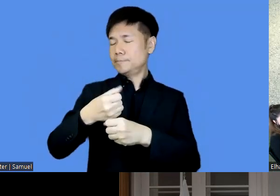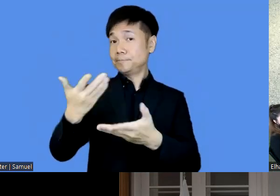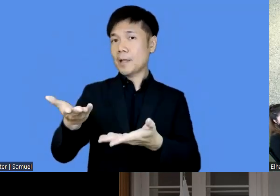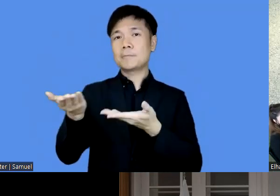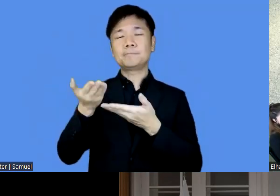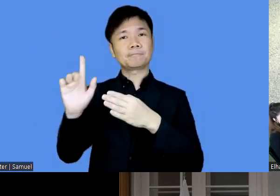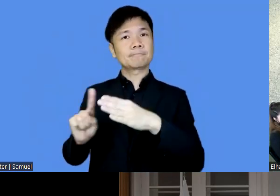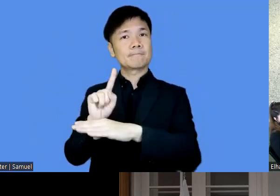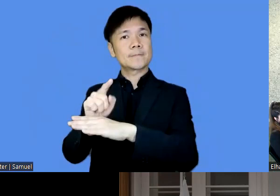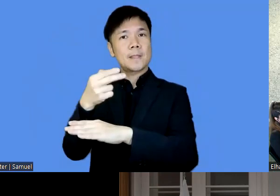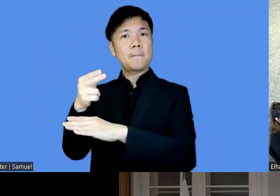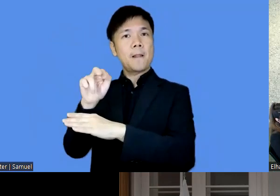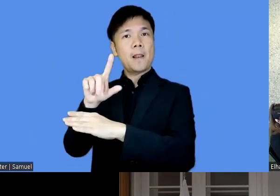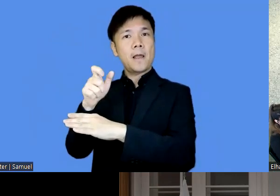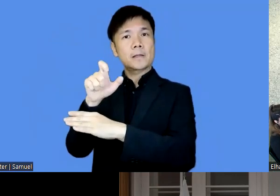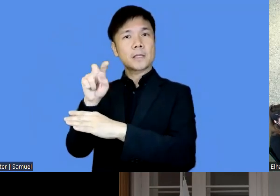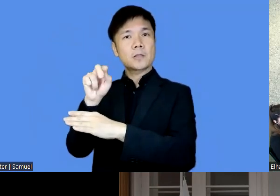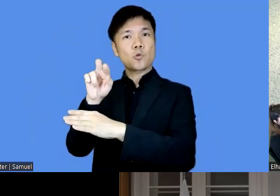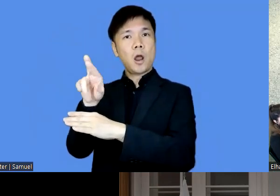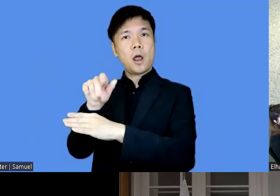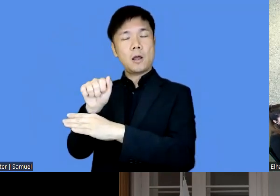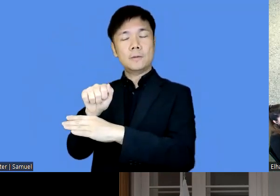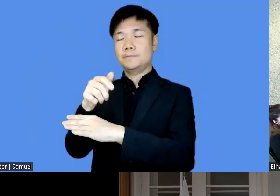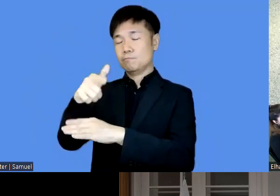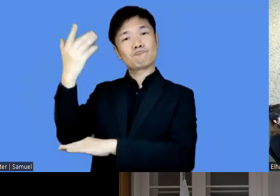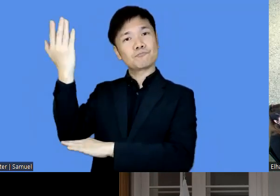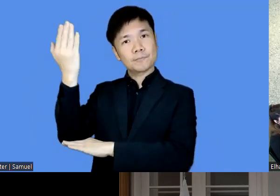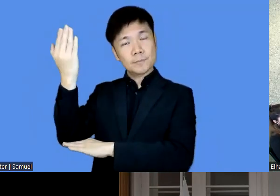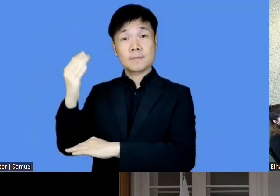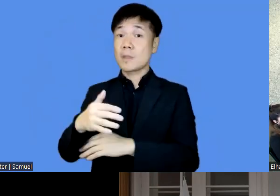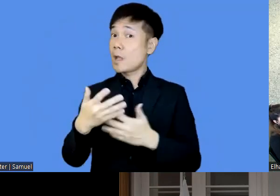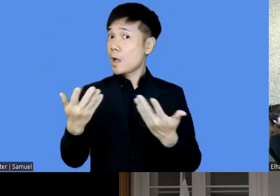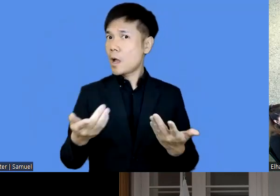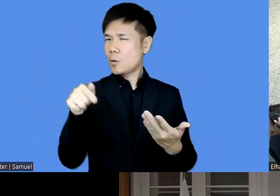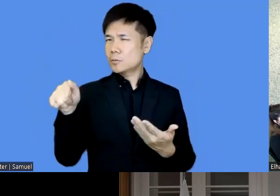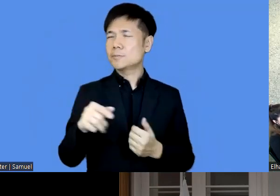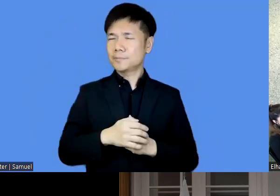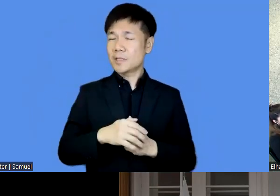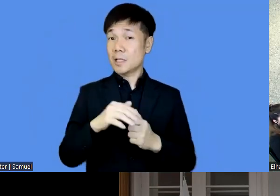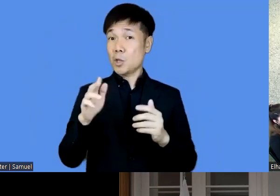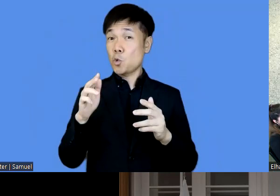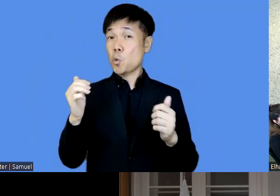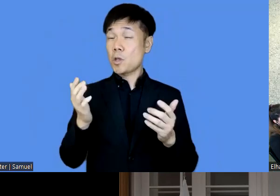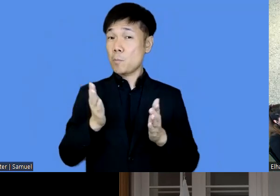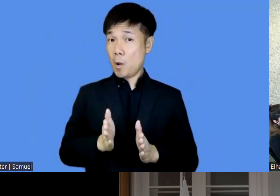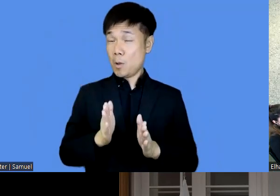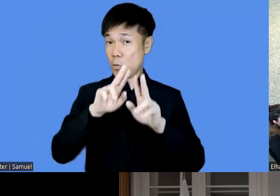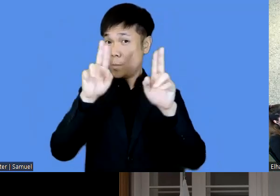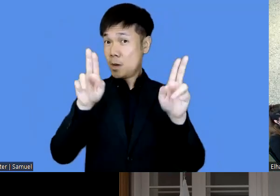do or what we started to do to make sure theber national humanitarian law developed at the